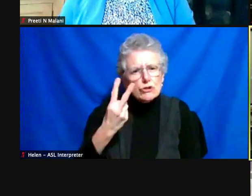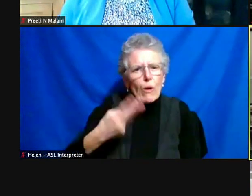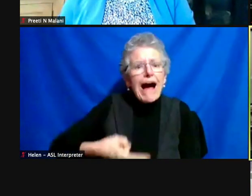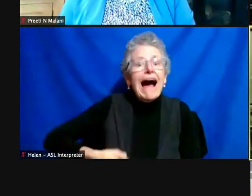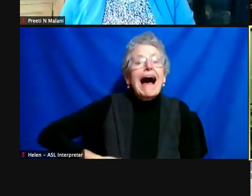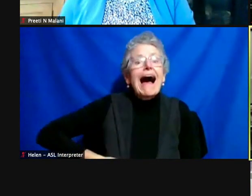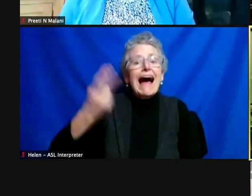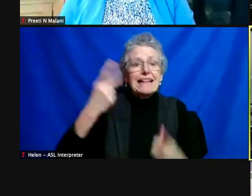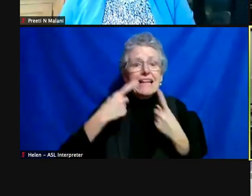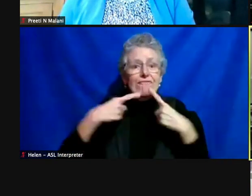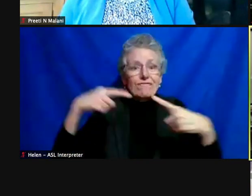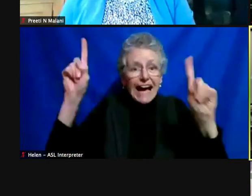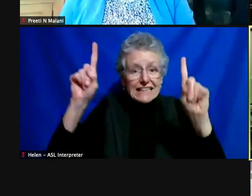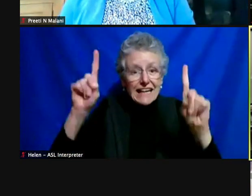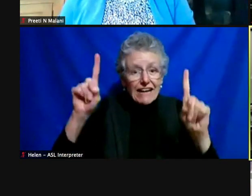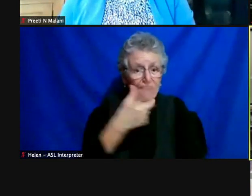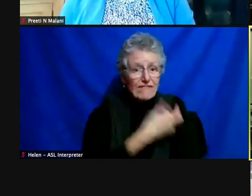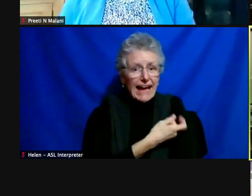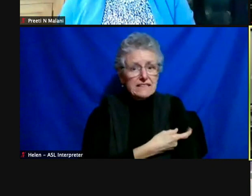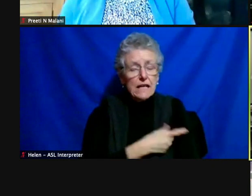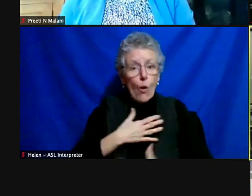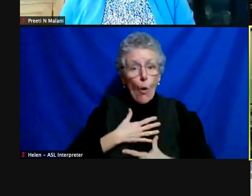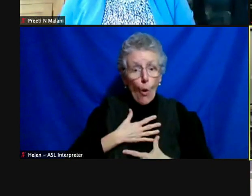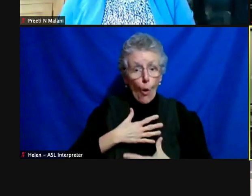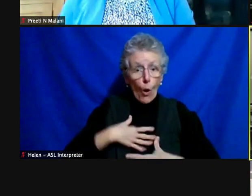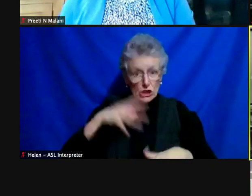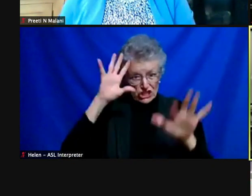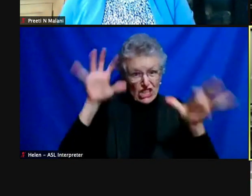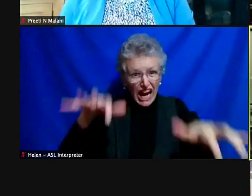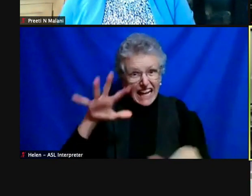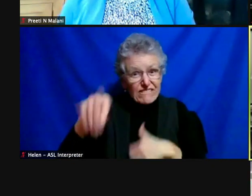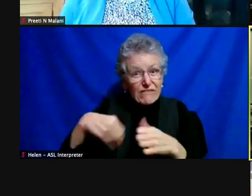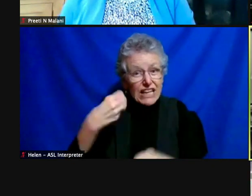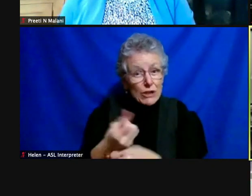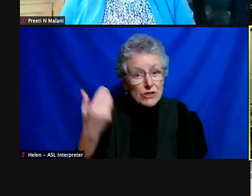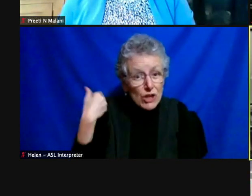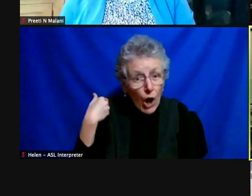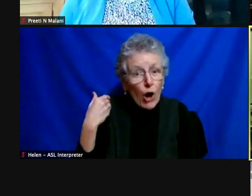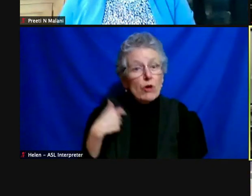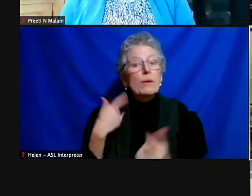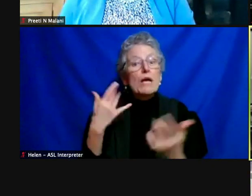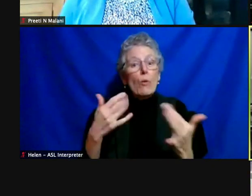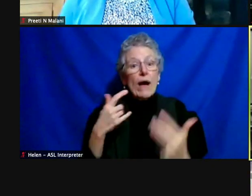That's breathtaking. If this were 50 years ago, you'd all be waiting to get the infection and terrified.